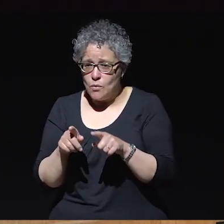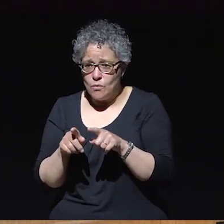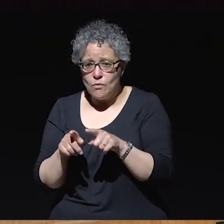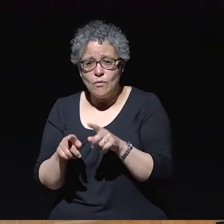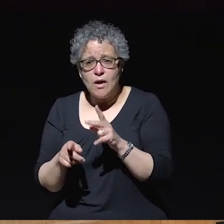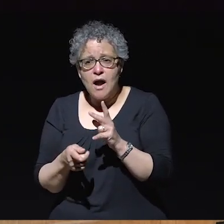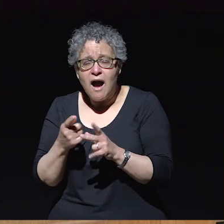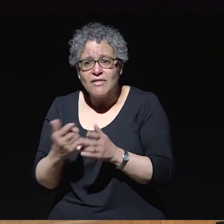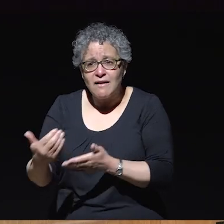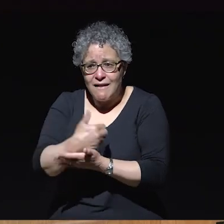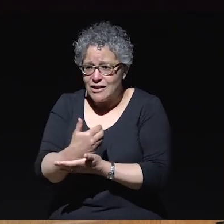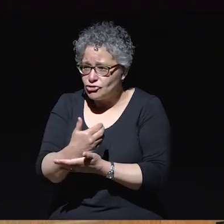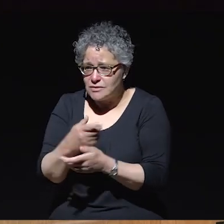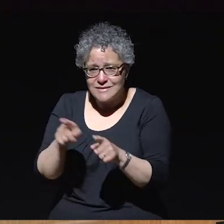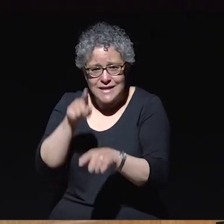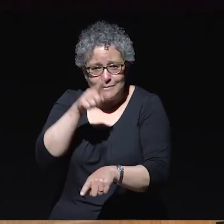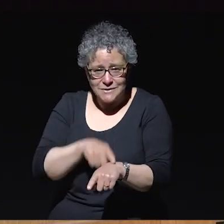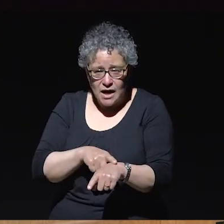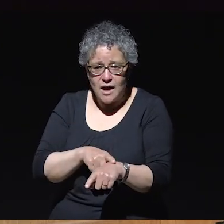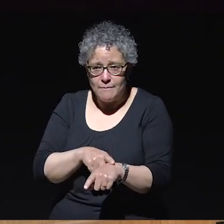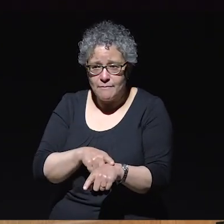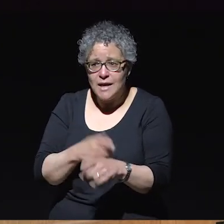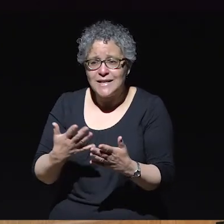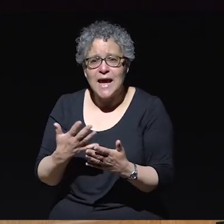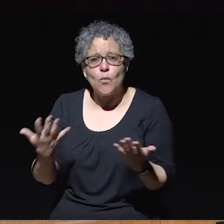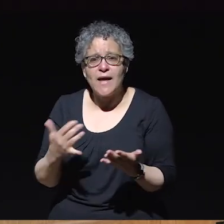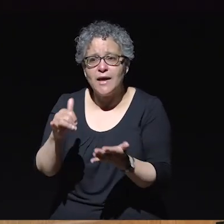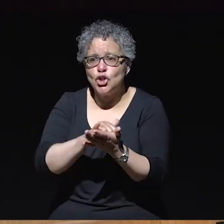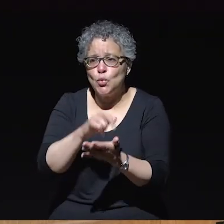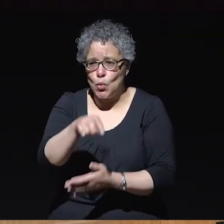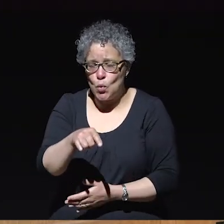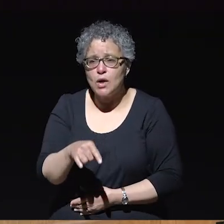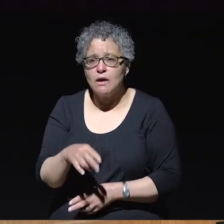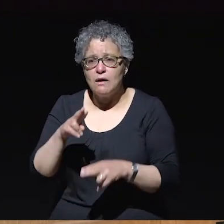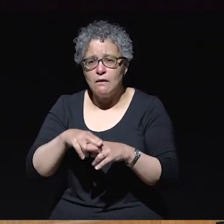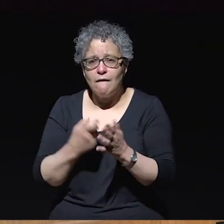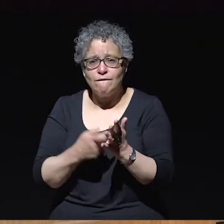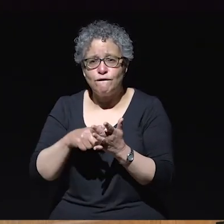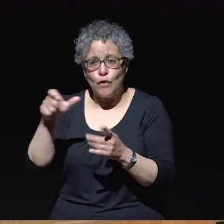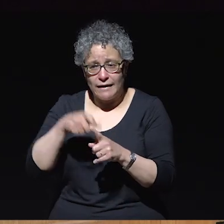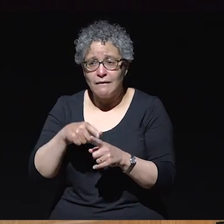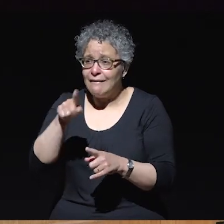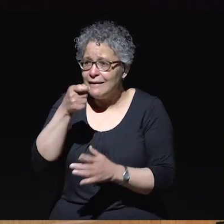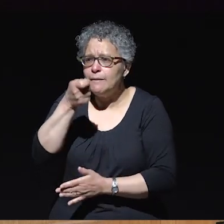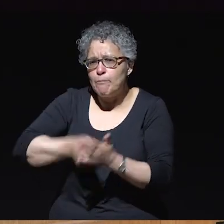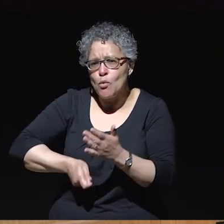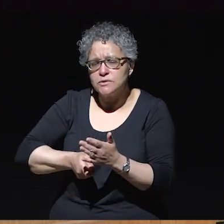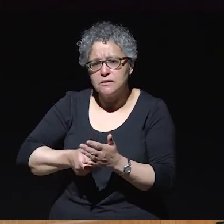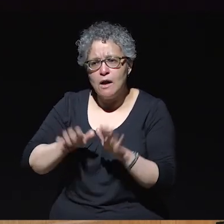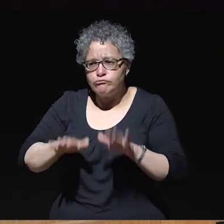the collection itself, of course, is now in New York, he too bought British art, particularly Grand Manner.